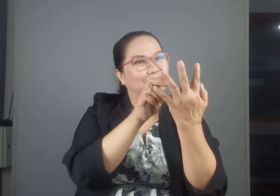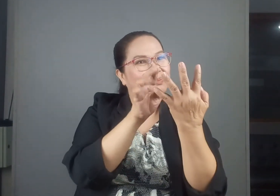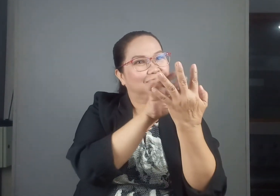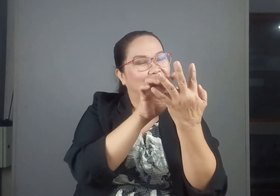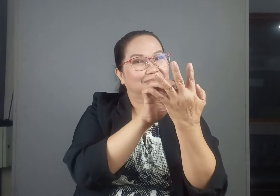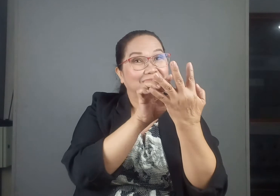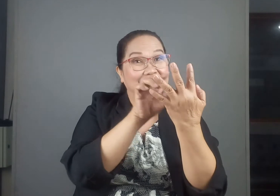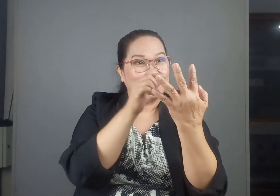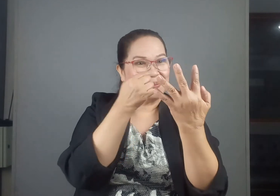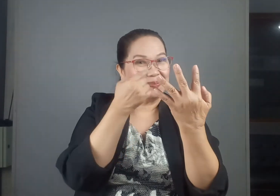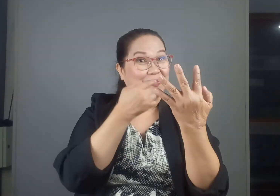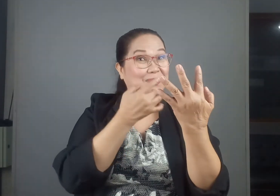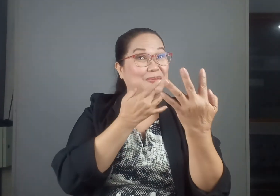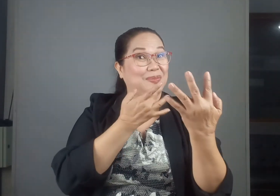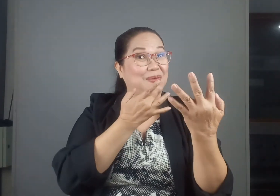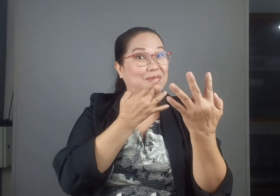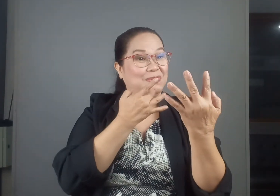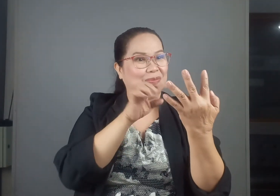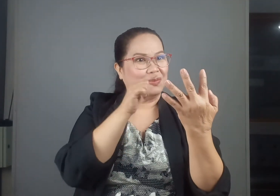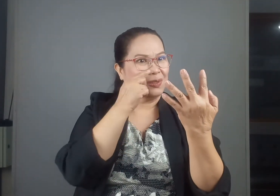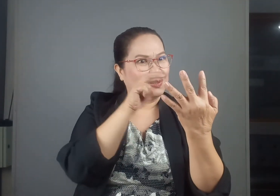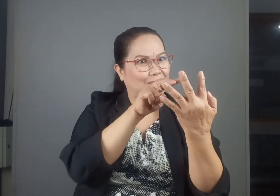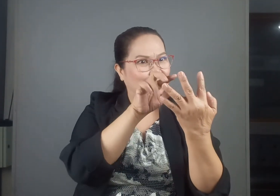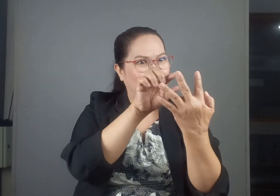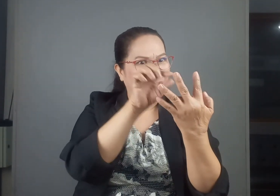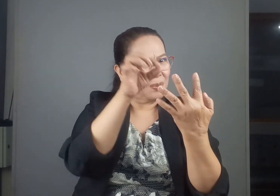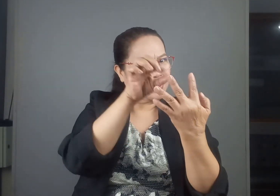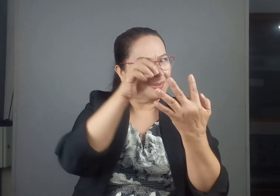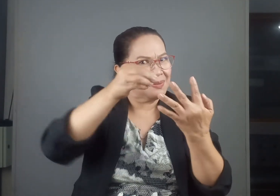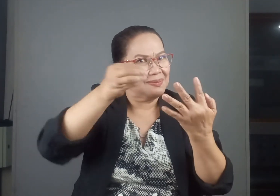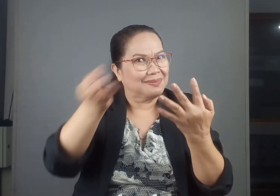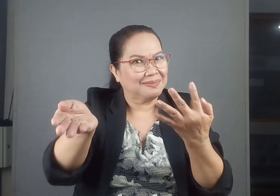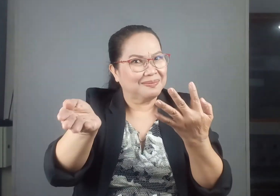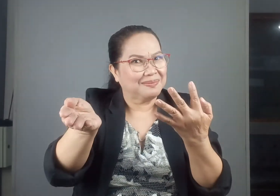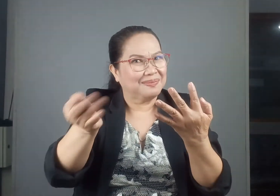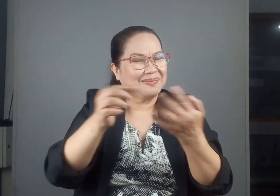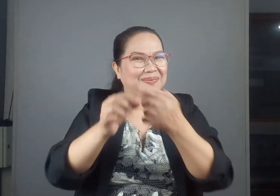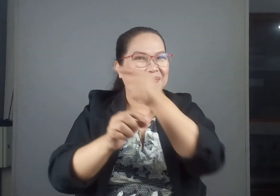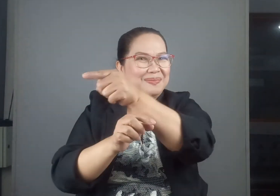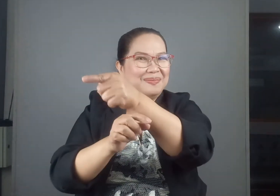When swapping cards, one must first choose which card to give to the other player before